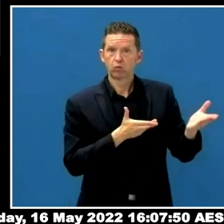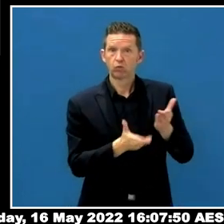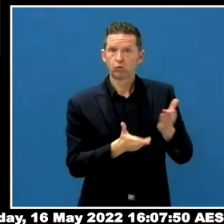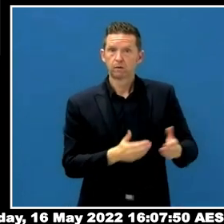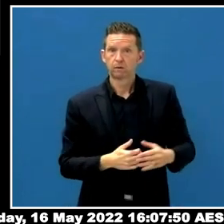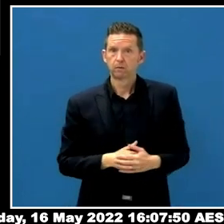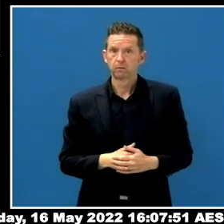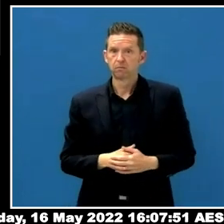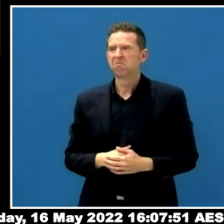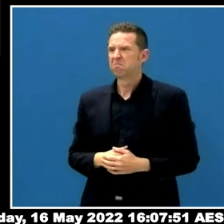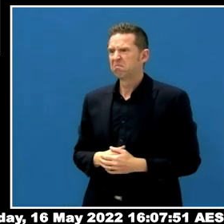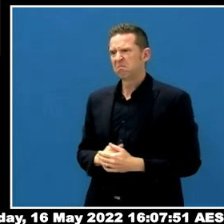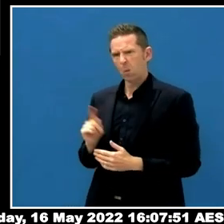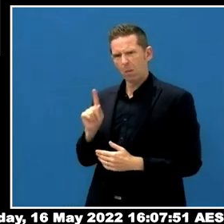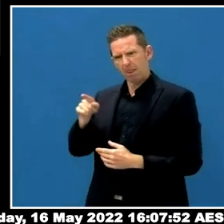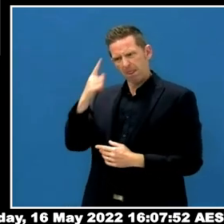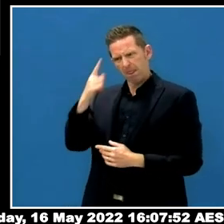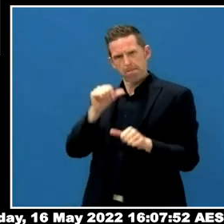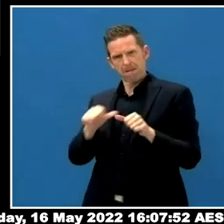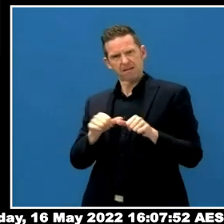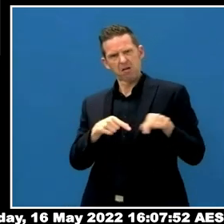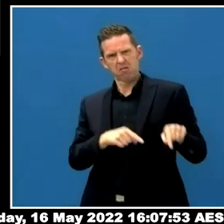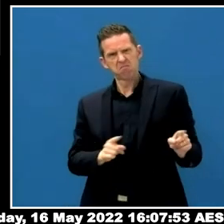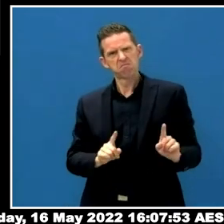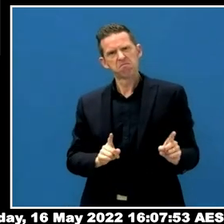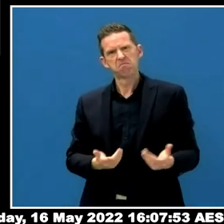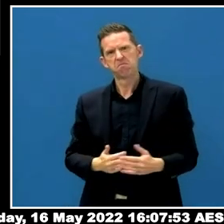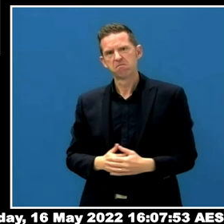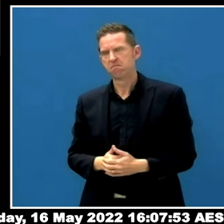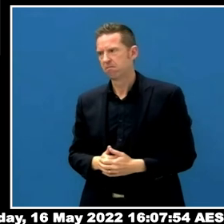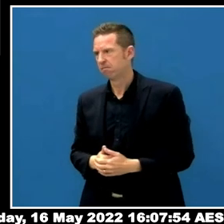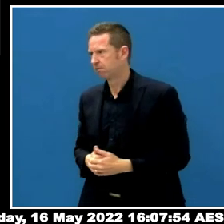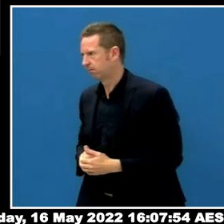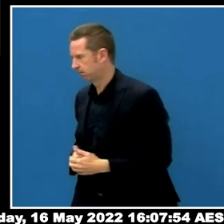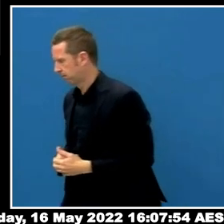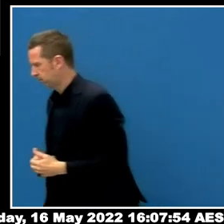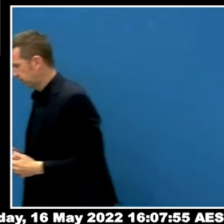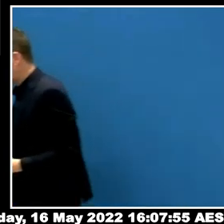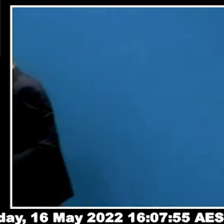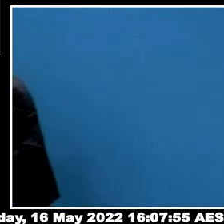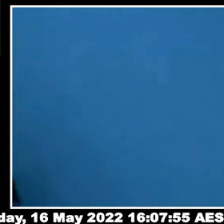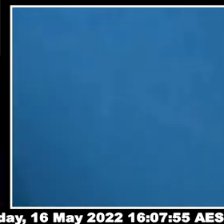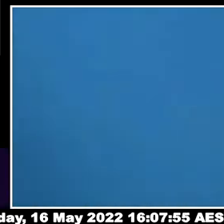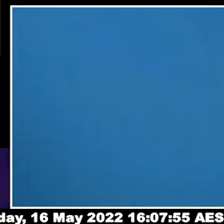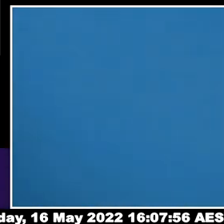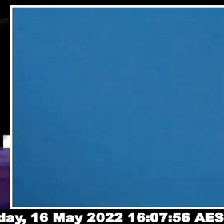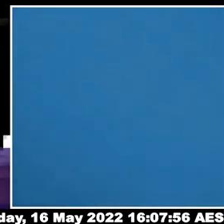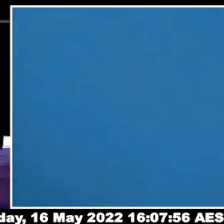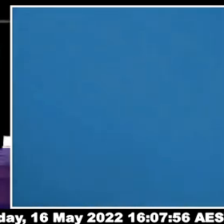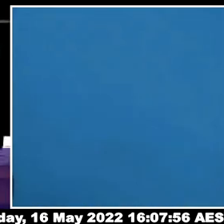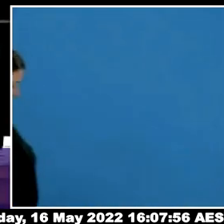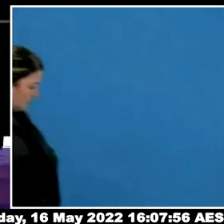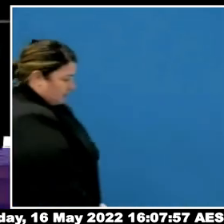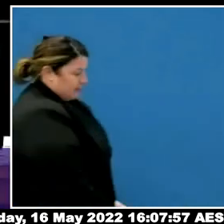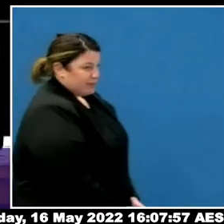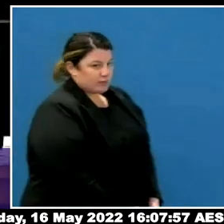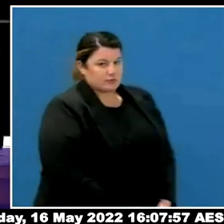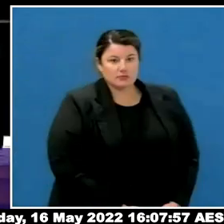We have a lot more choice. We have a lot more control over what Toby does.